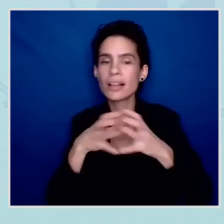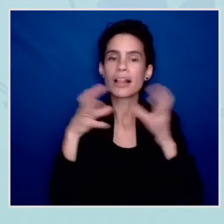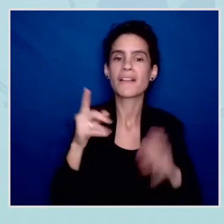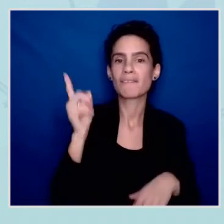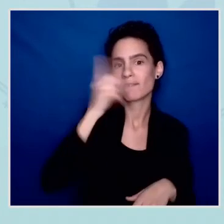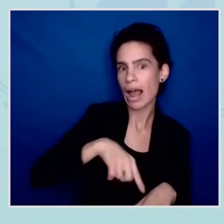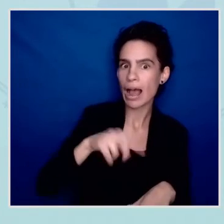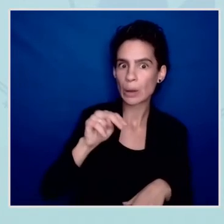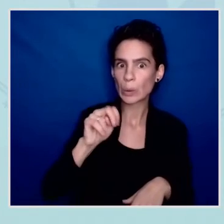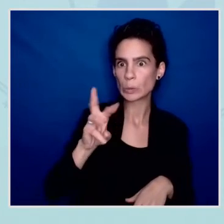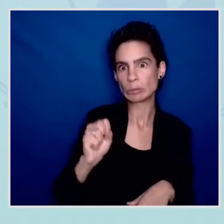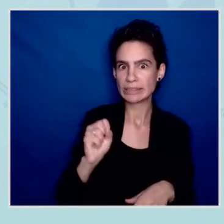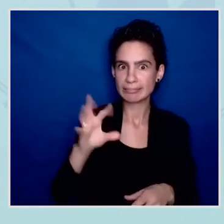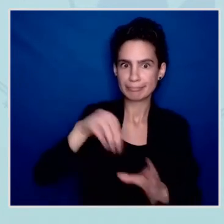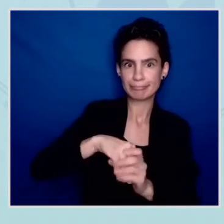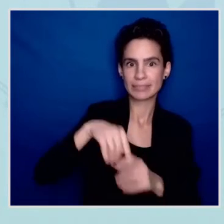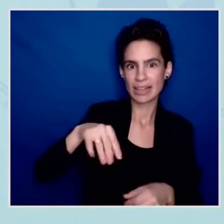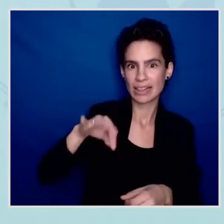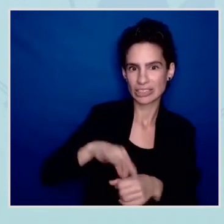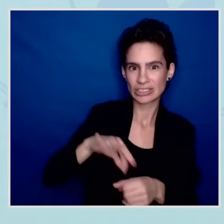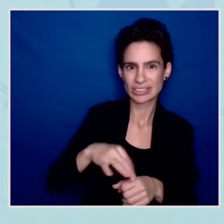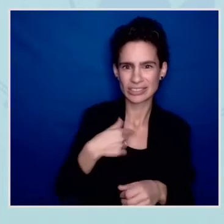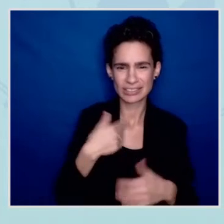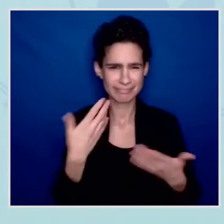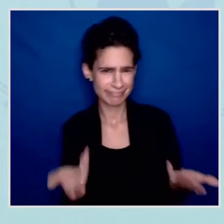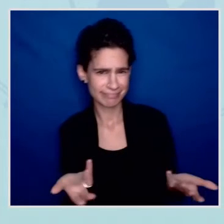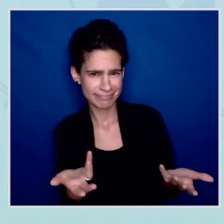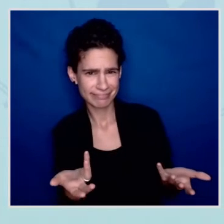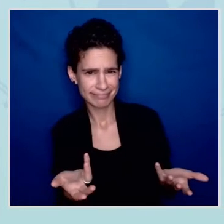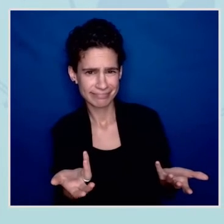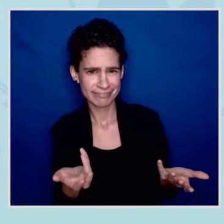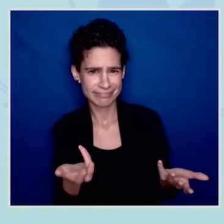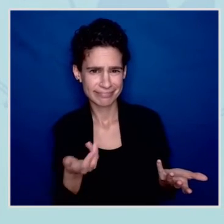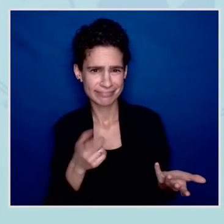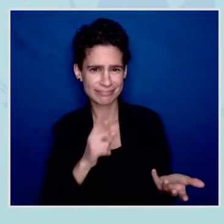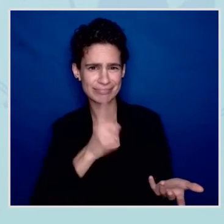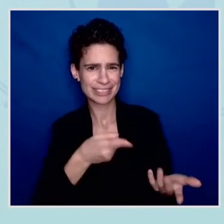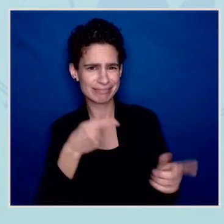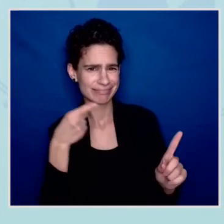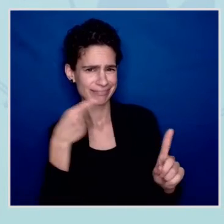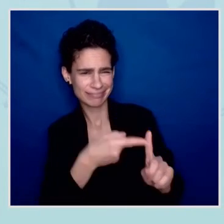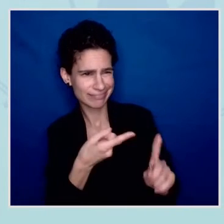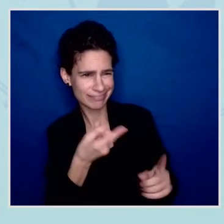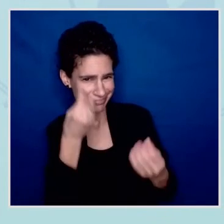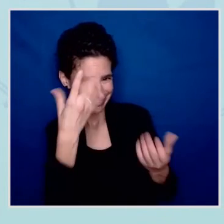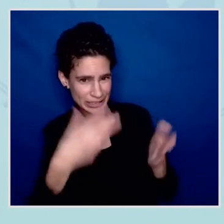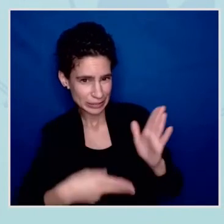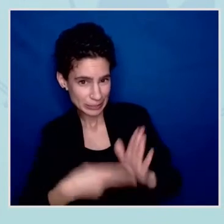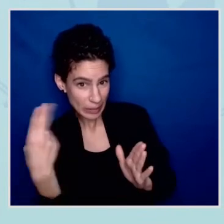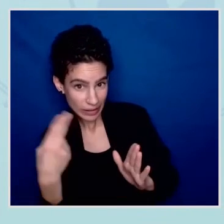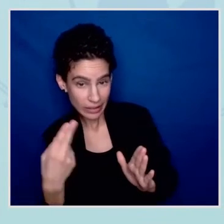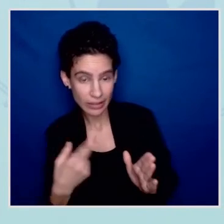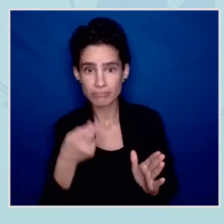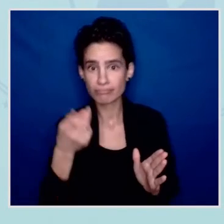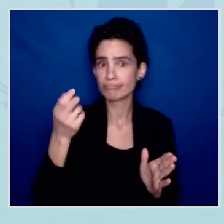IS TRUE, THERE'S A LOT OF CHICANERY THAT WENT ON IN THIS